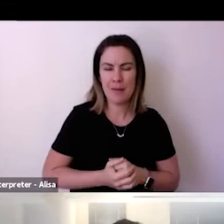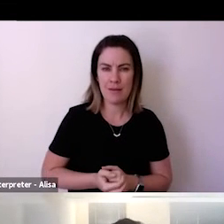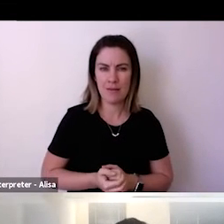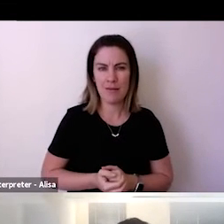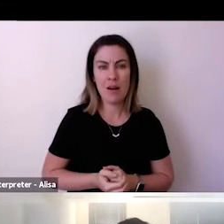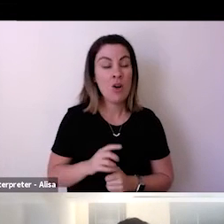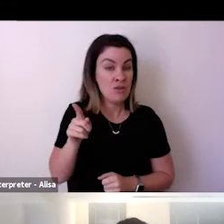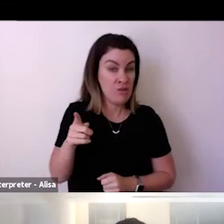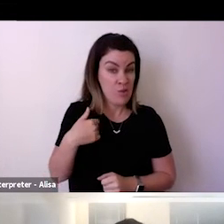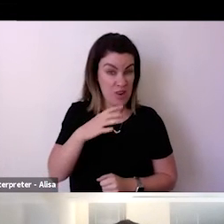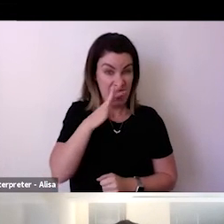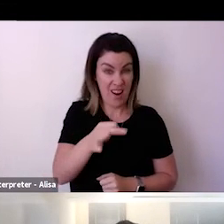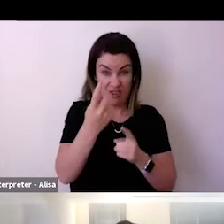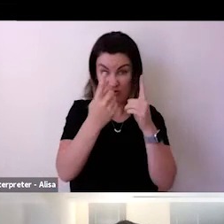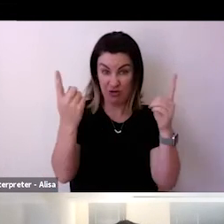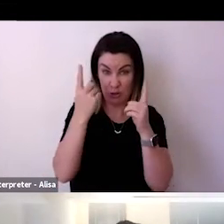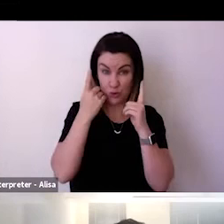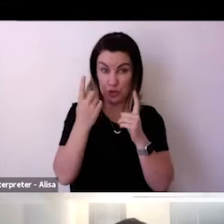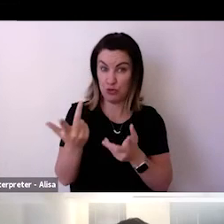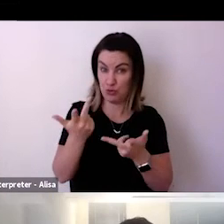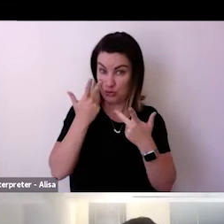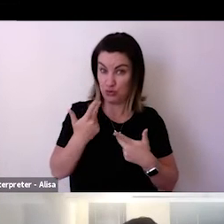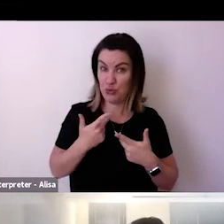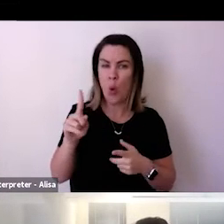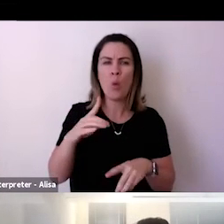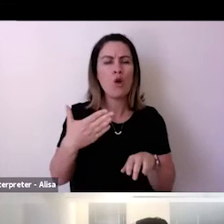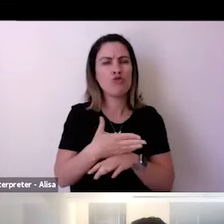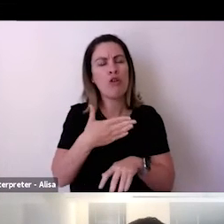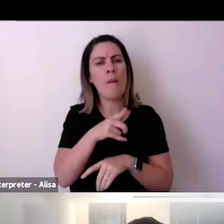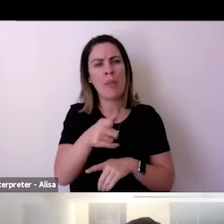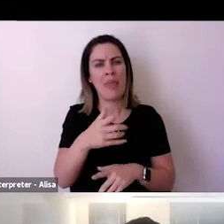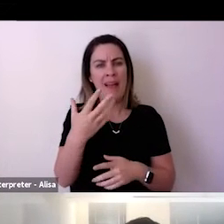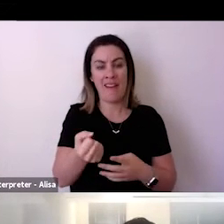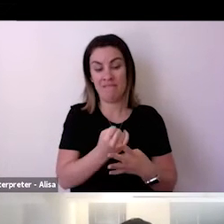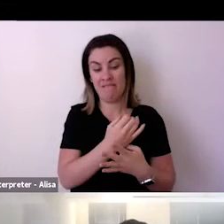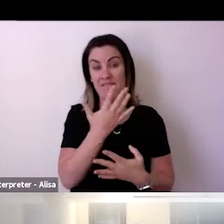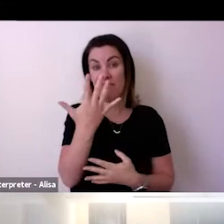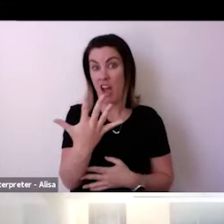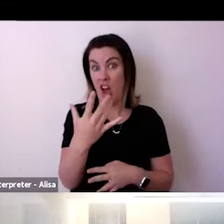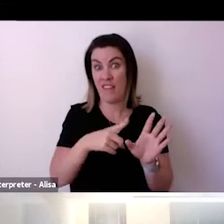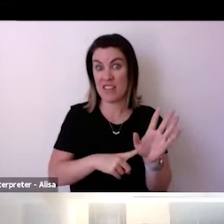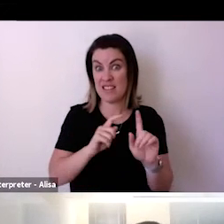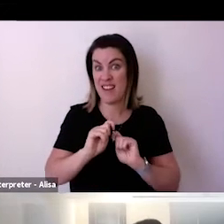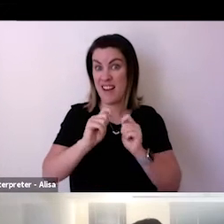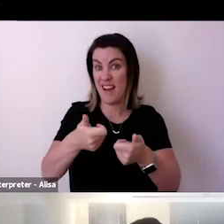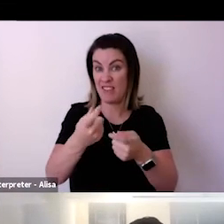We asked our graduates what jobs they held over five years from graduation. And I will show you one snapshot of